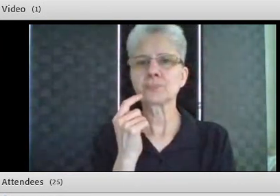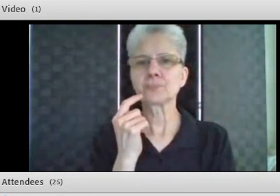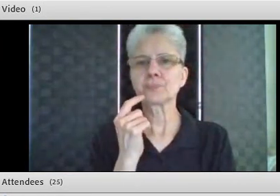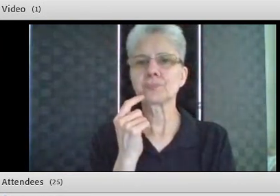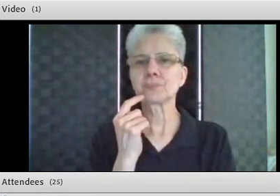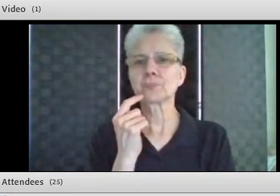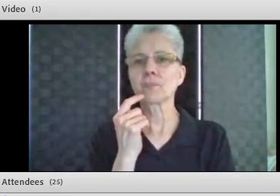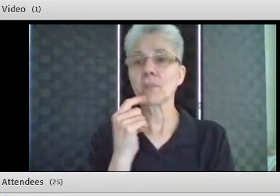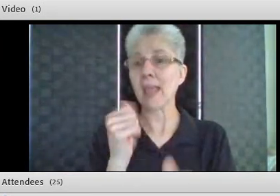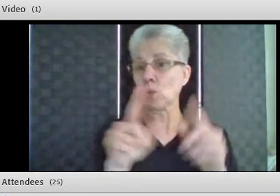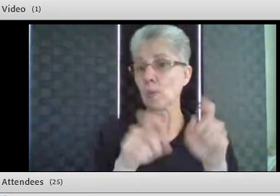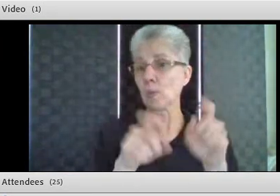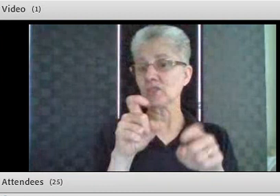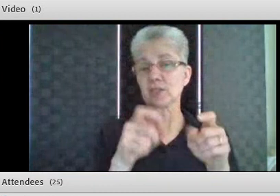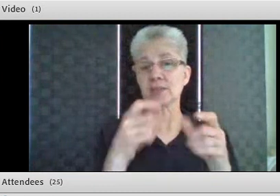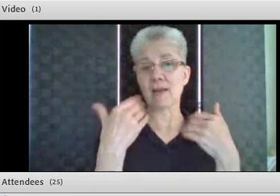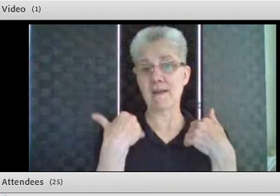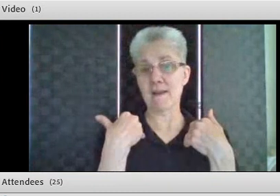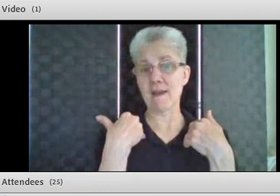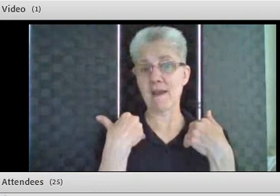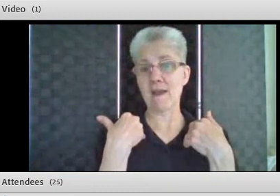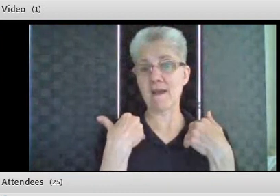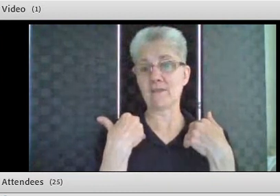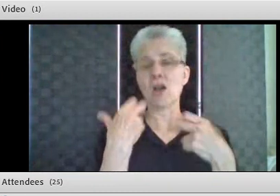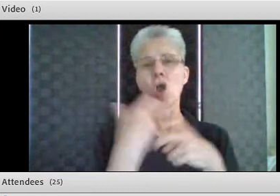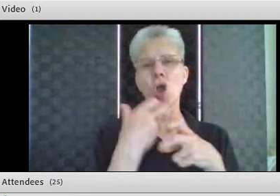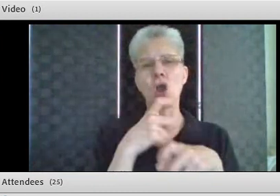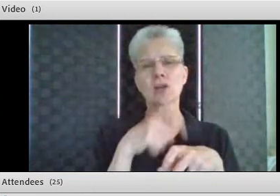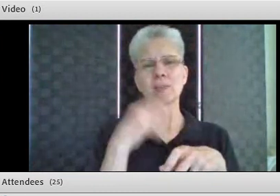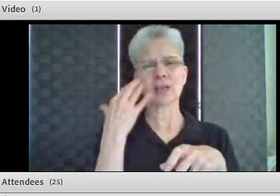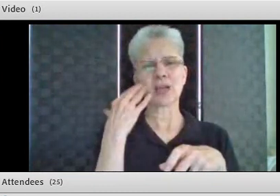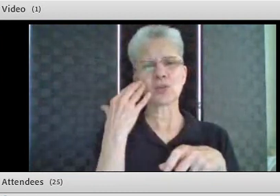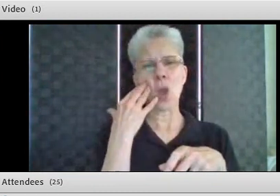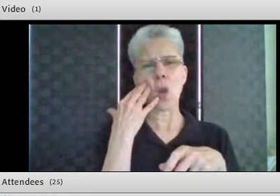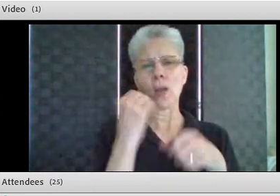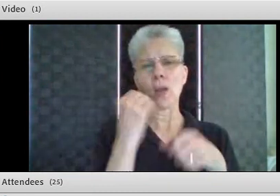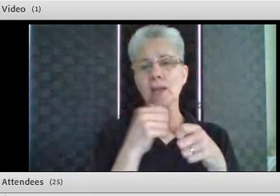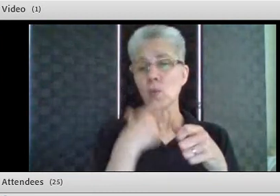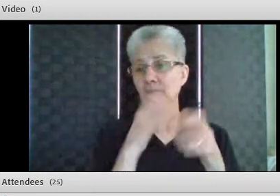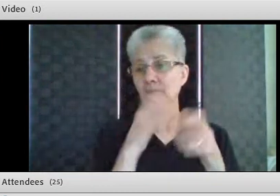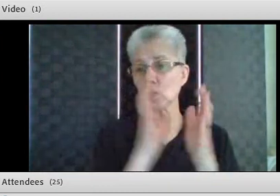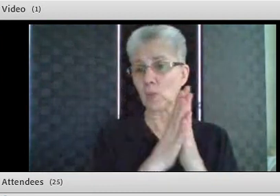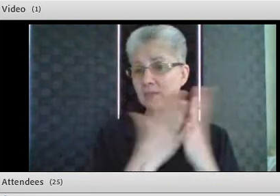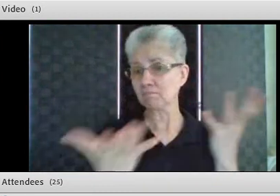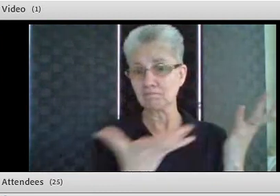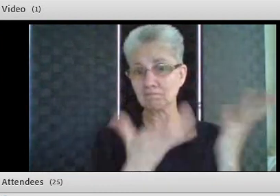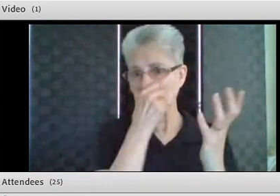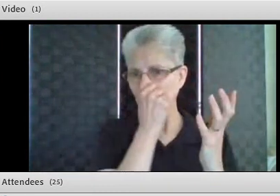and 24 iPads and all the wonderful things. Hilary: This is my -- Does anyone have any questions?